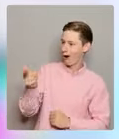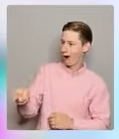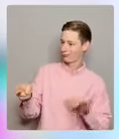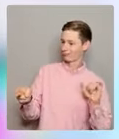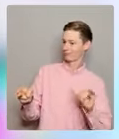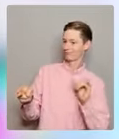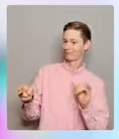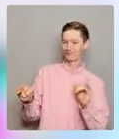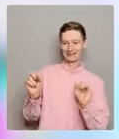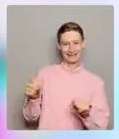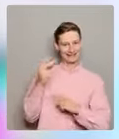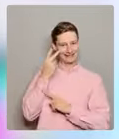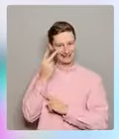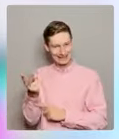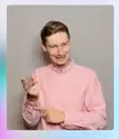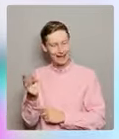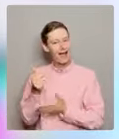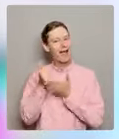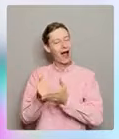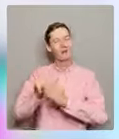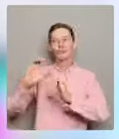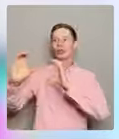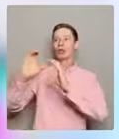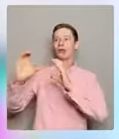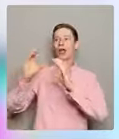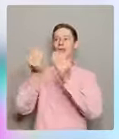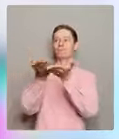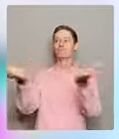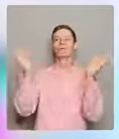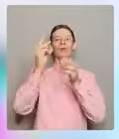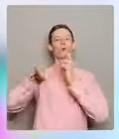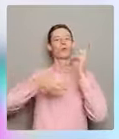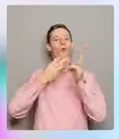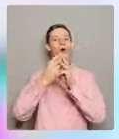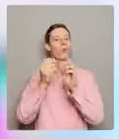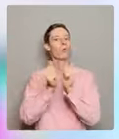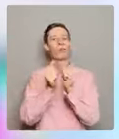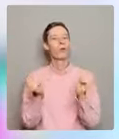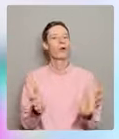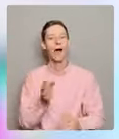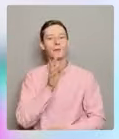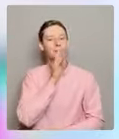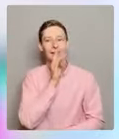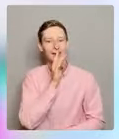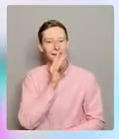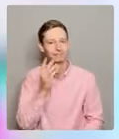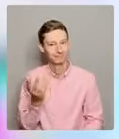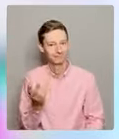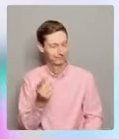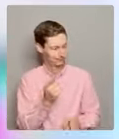can help your player communicate things to the world around them, even without speaking. Absolutely, yeah.